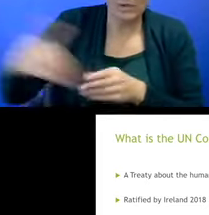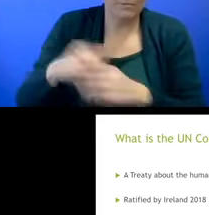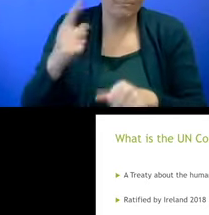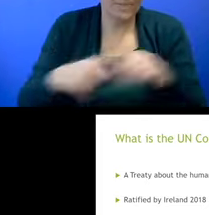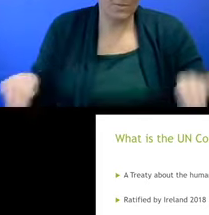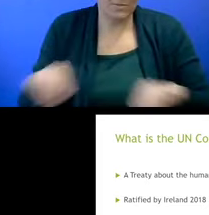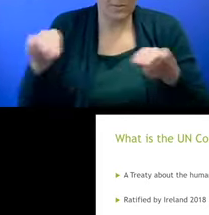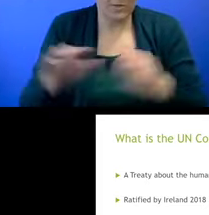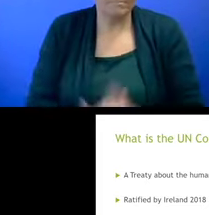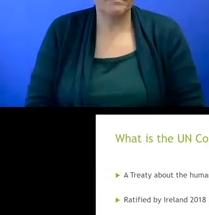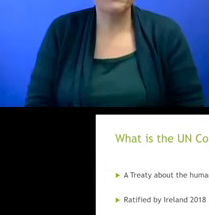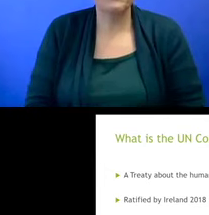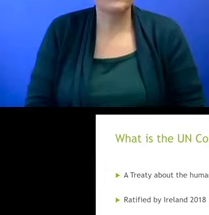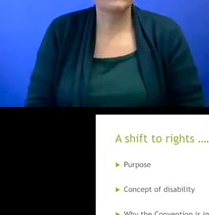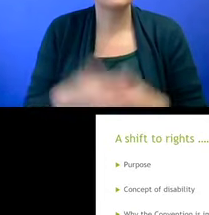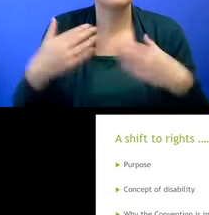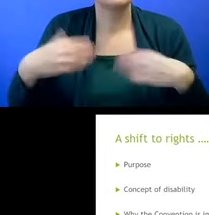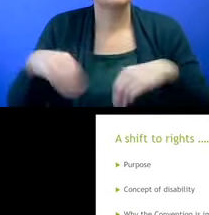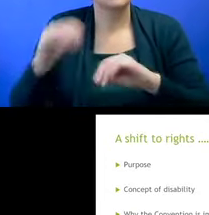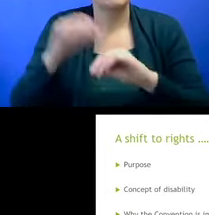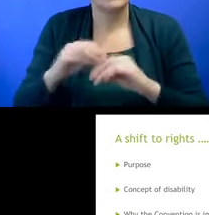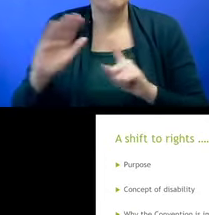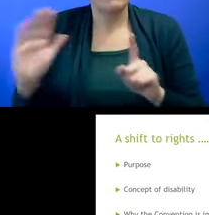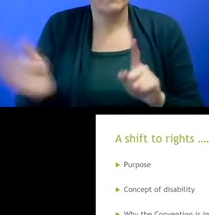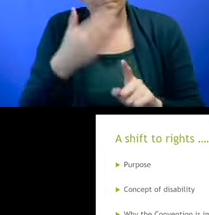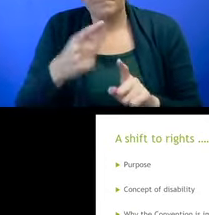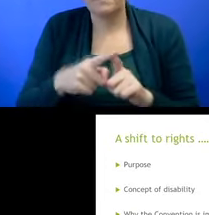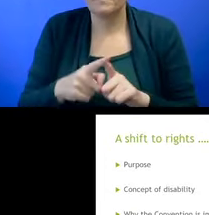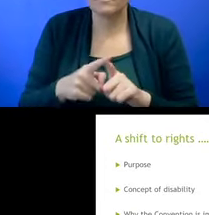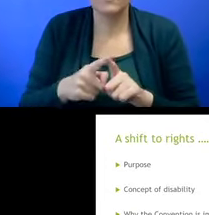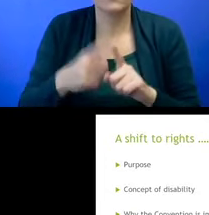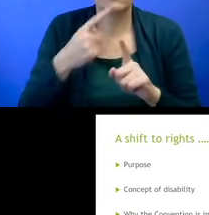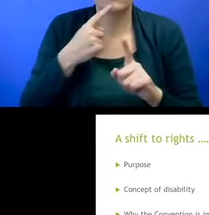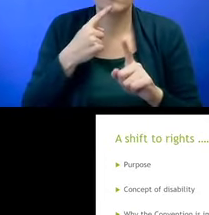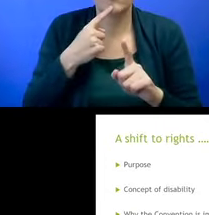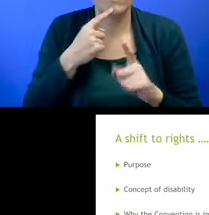Let's move on to the next slide. A shift in rights -